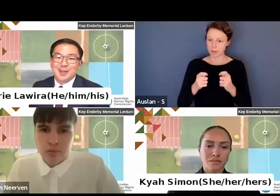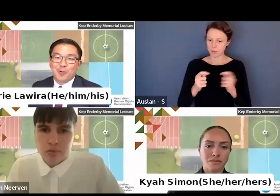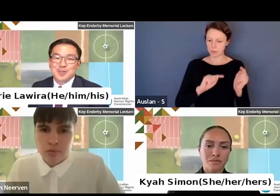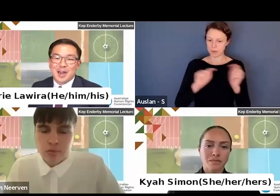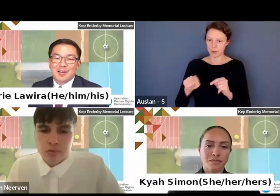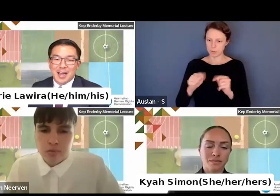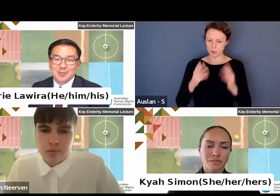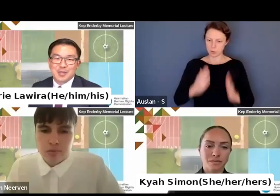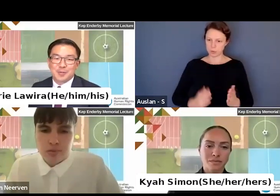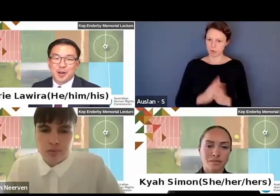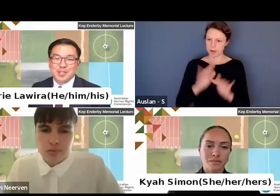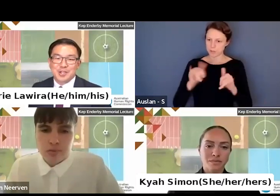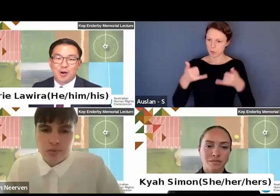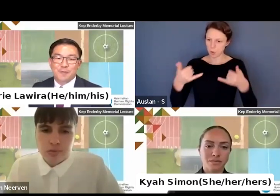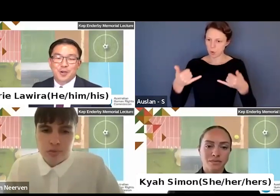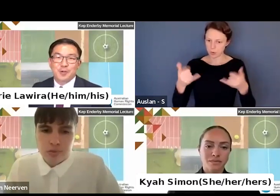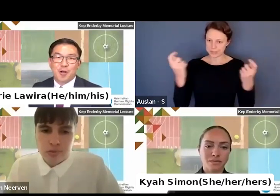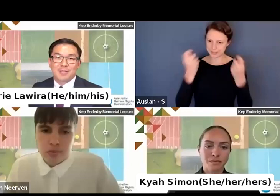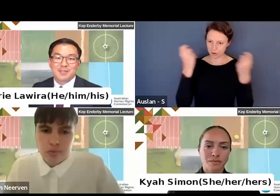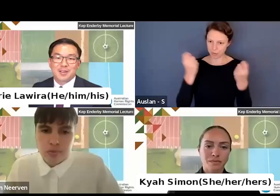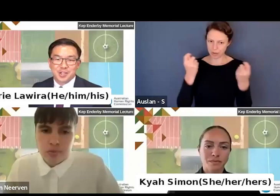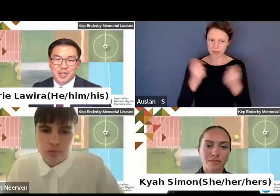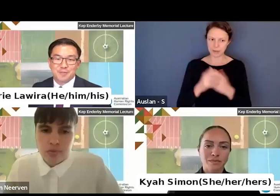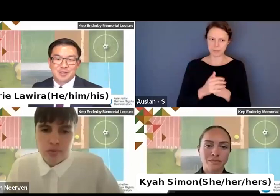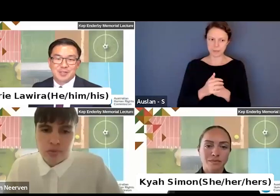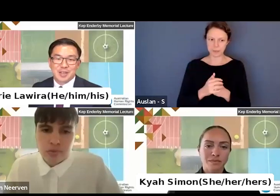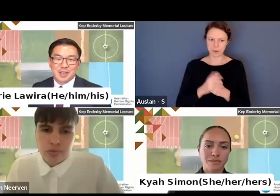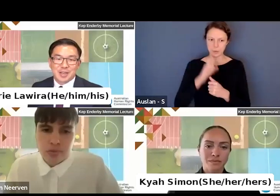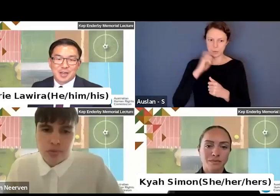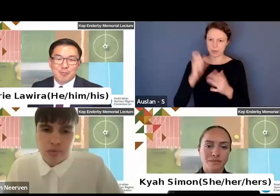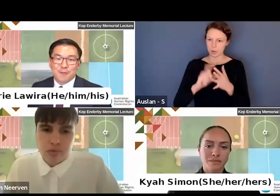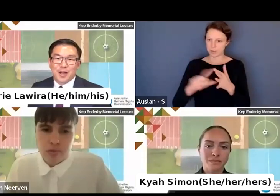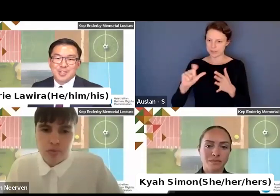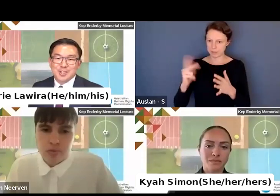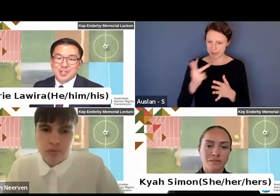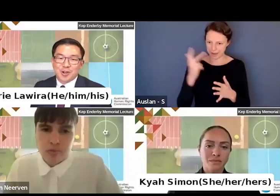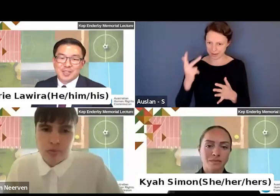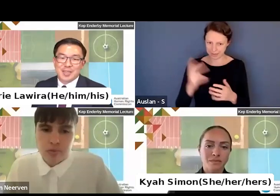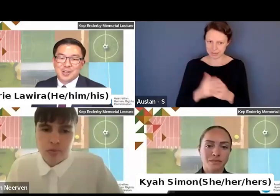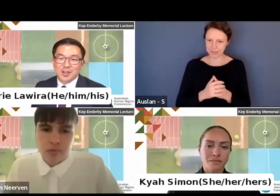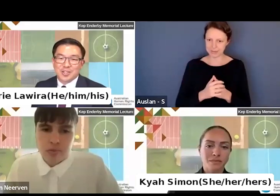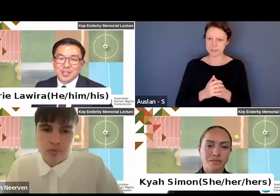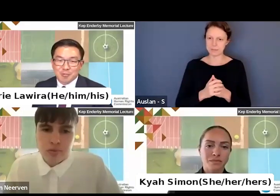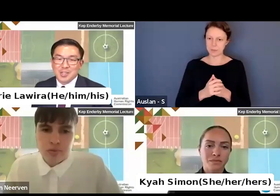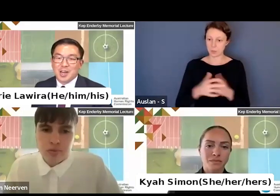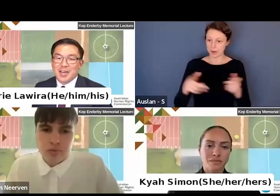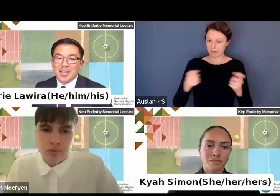The awards are an annual celebration of human rights achievements. We invite you to join us in acknowledging, congratulating